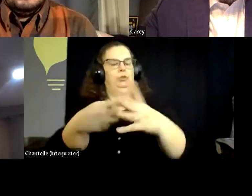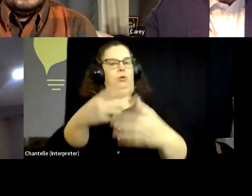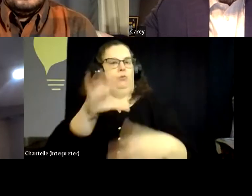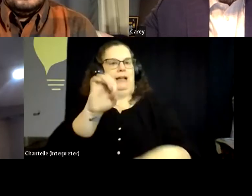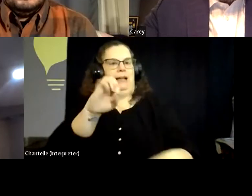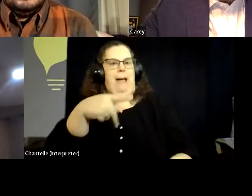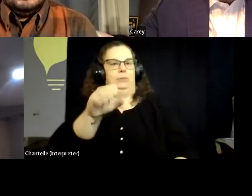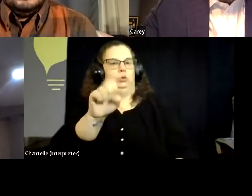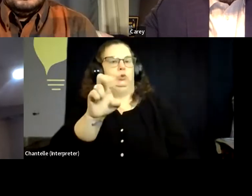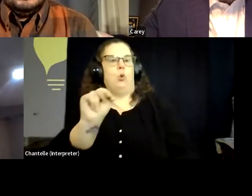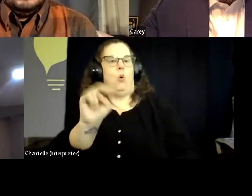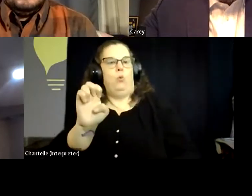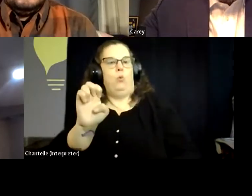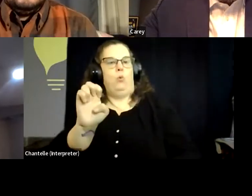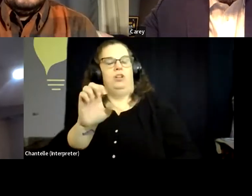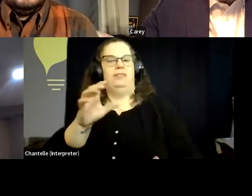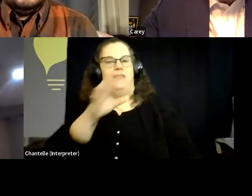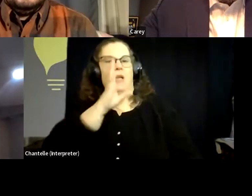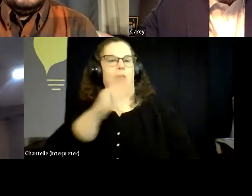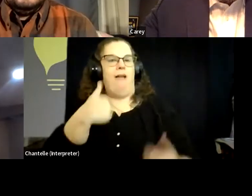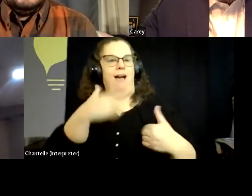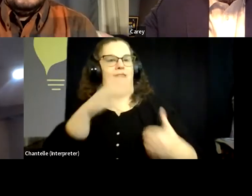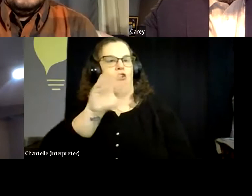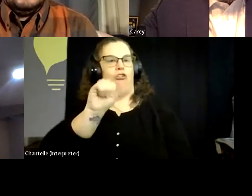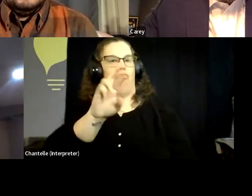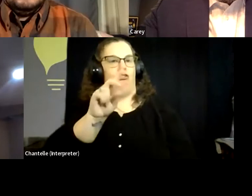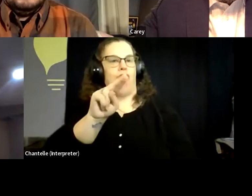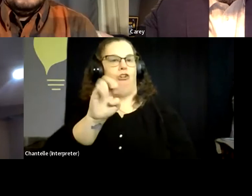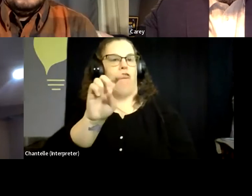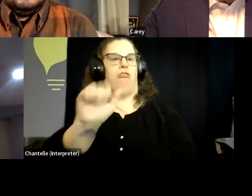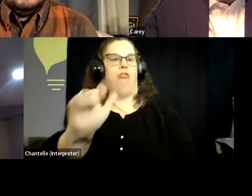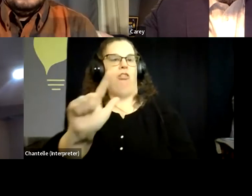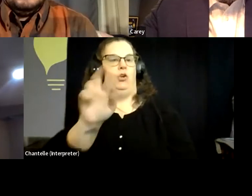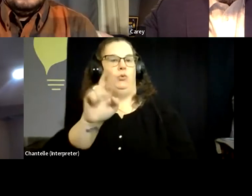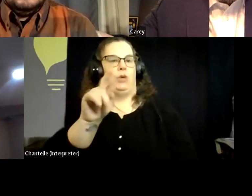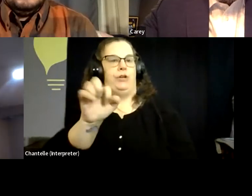ning Cardinal Ritter night with the Blues where a number of proceed